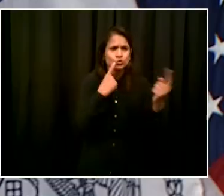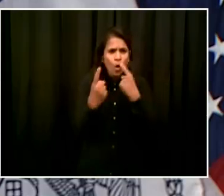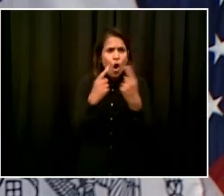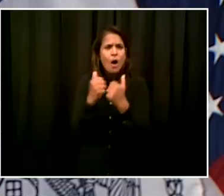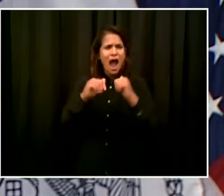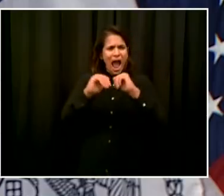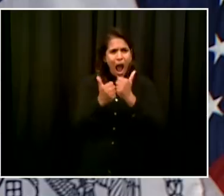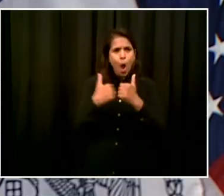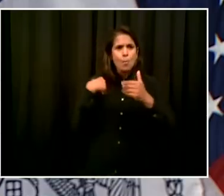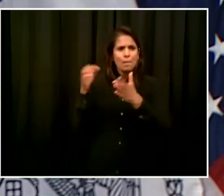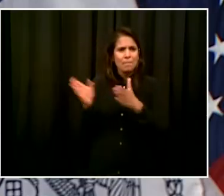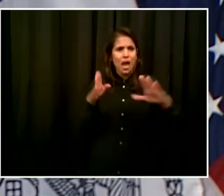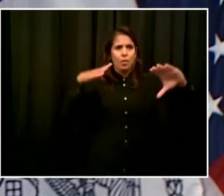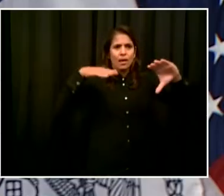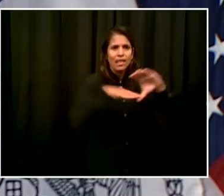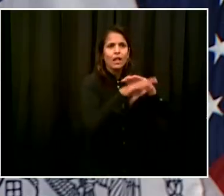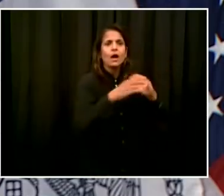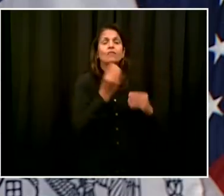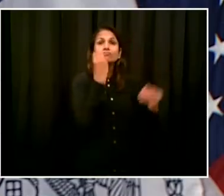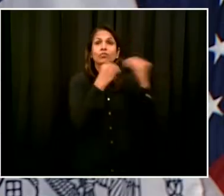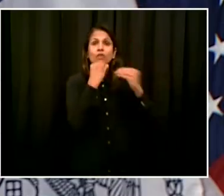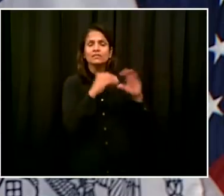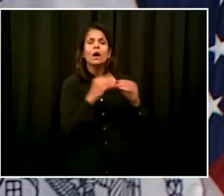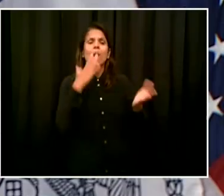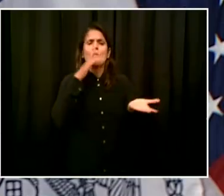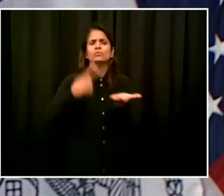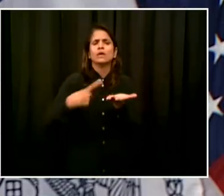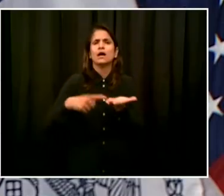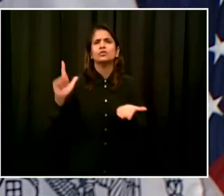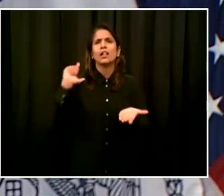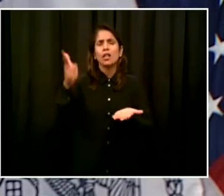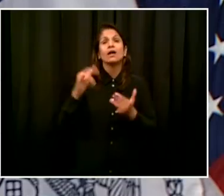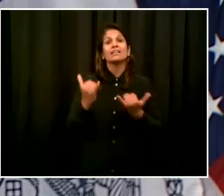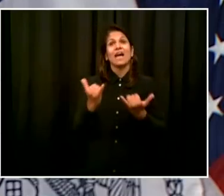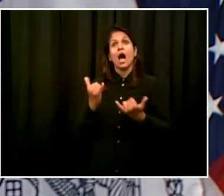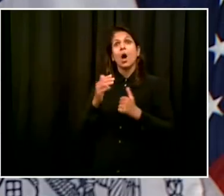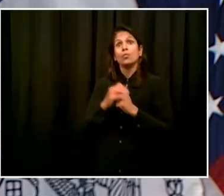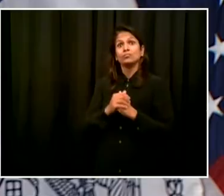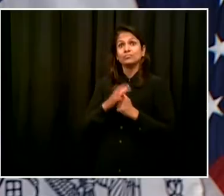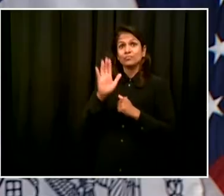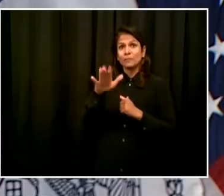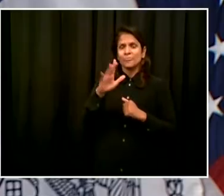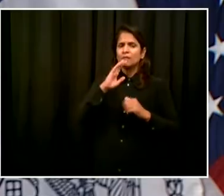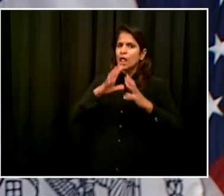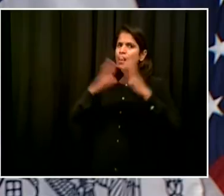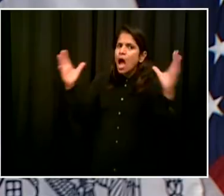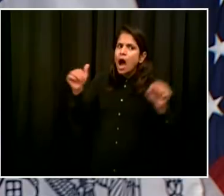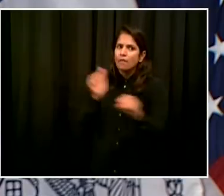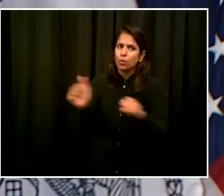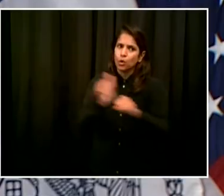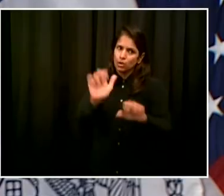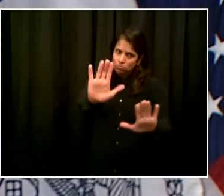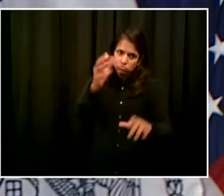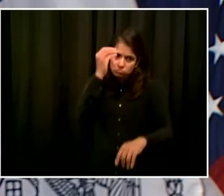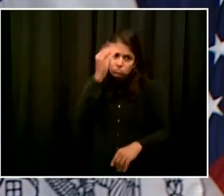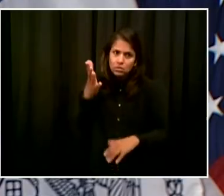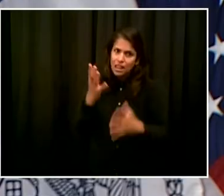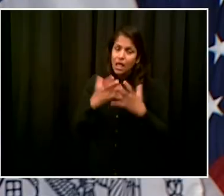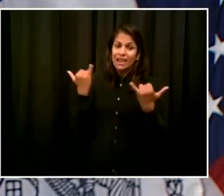HAVE MORE ABILITY TO ADDRESS INDOOR DINING, BUT TI'S GOIN GTO TAKE A HUGE STEP FORWARD TO GET TO THAT POINT. THAT'S THE